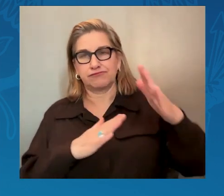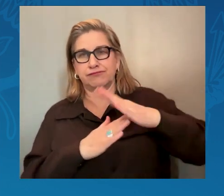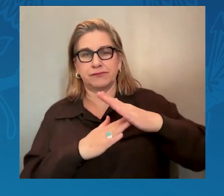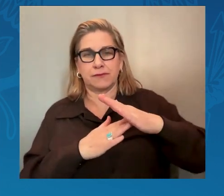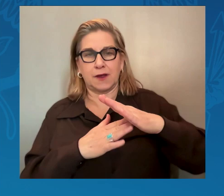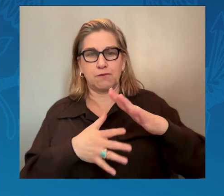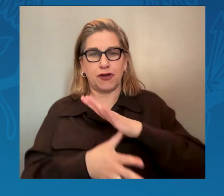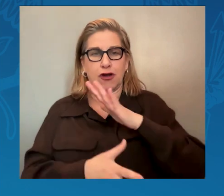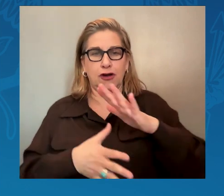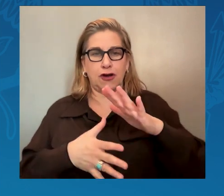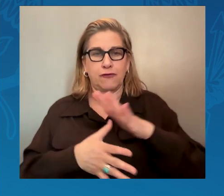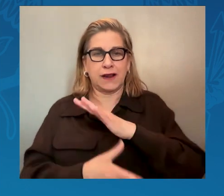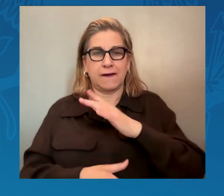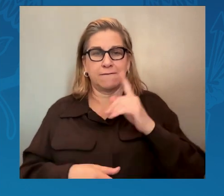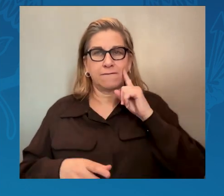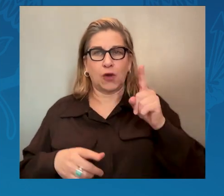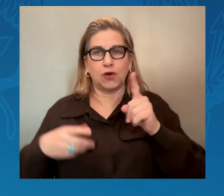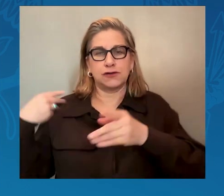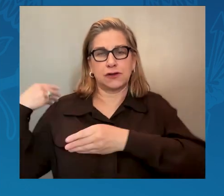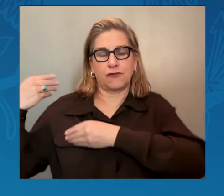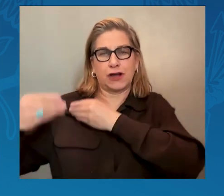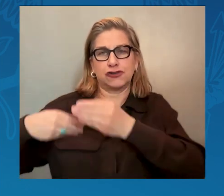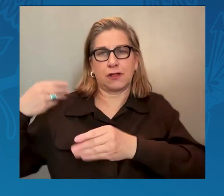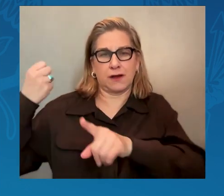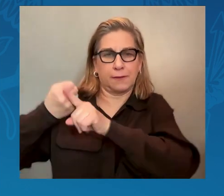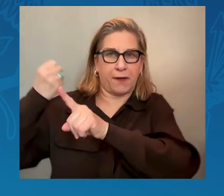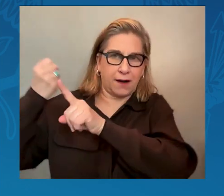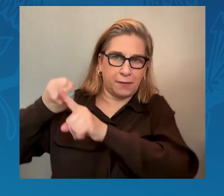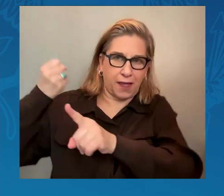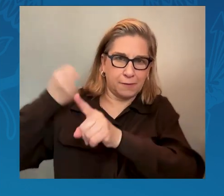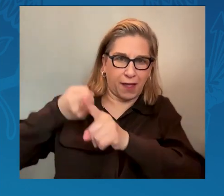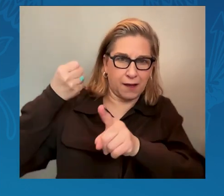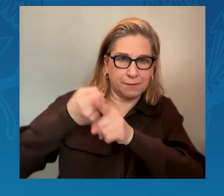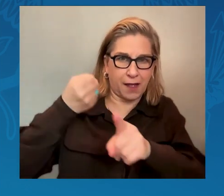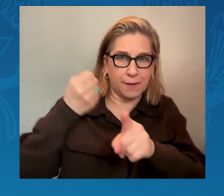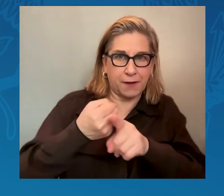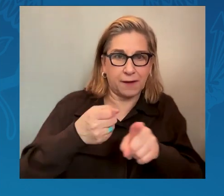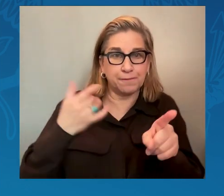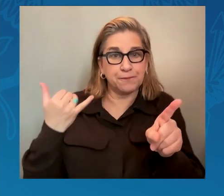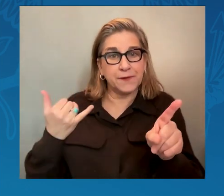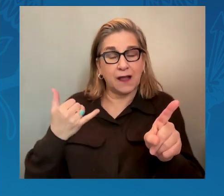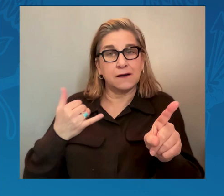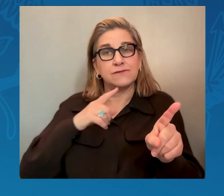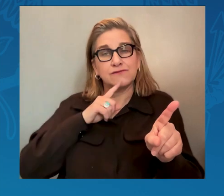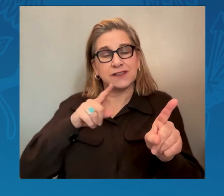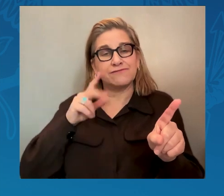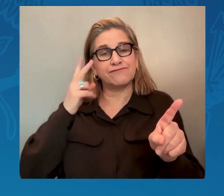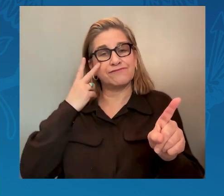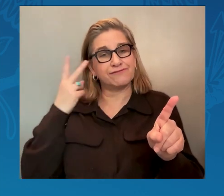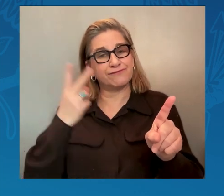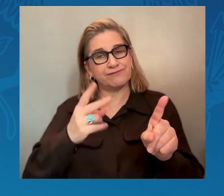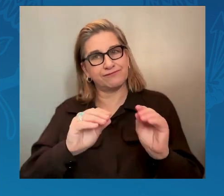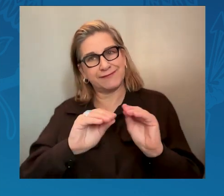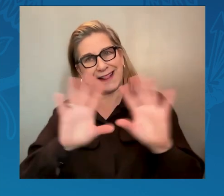What we know is that this is an issue that is measured in the context of what we know